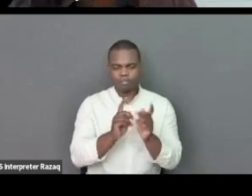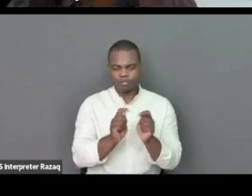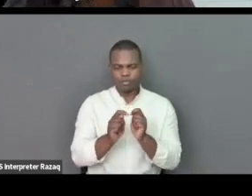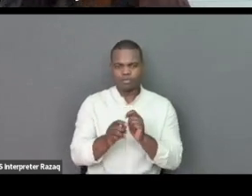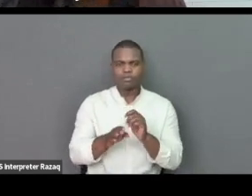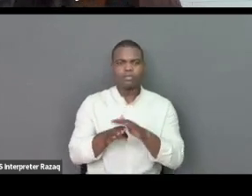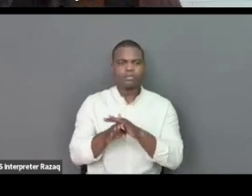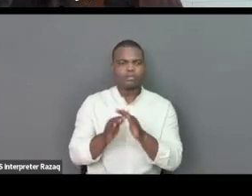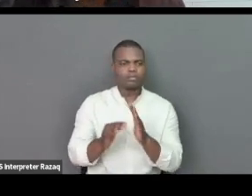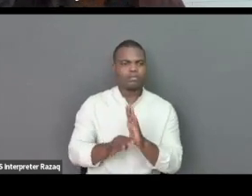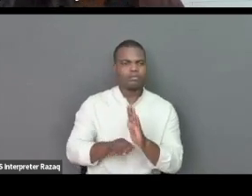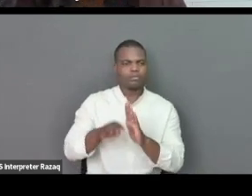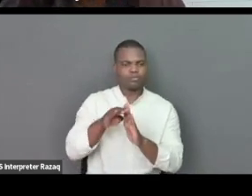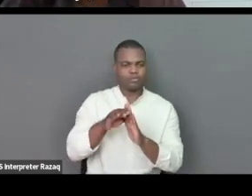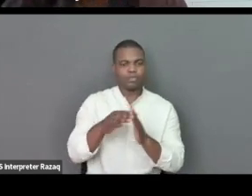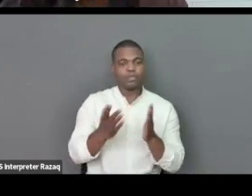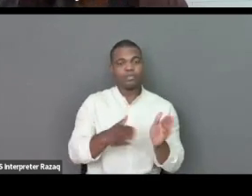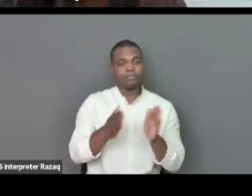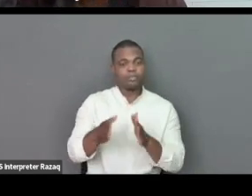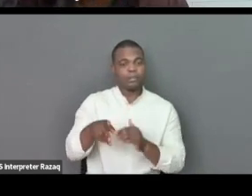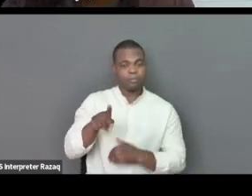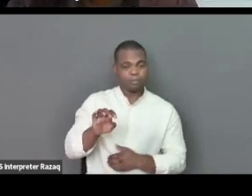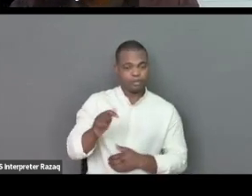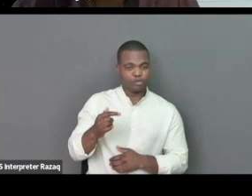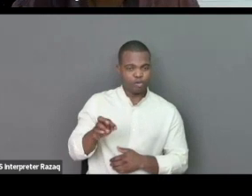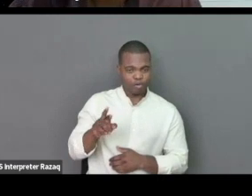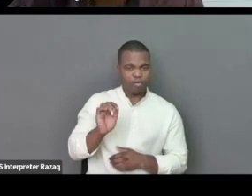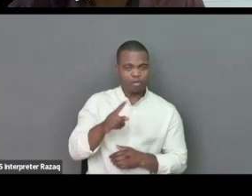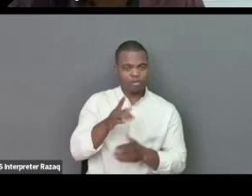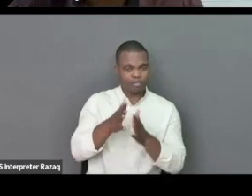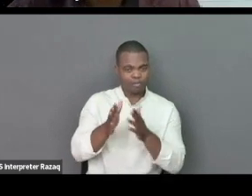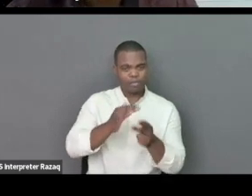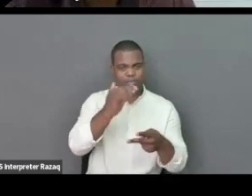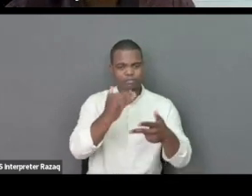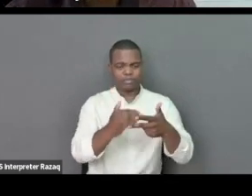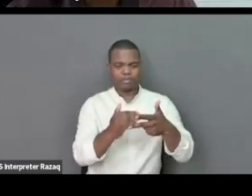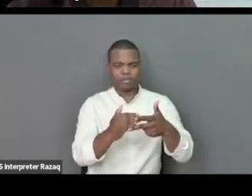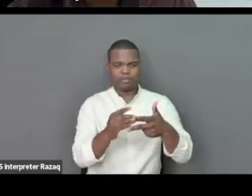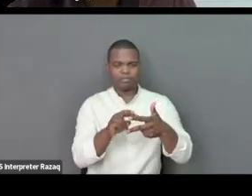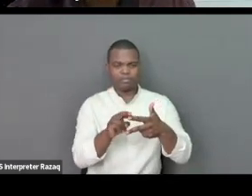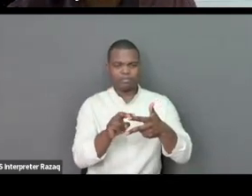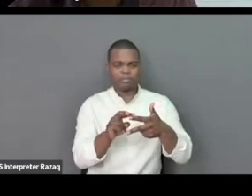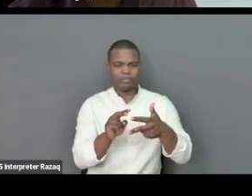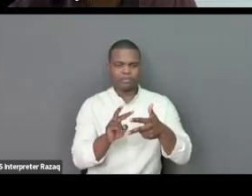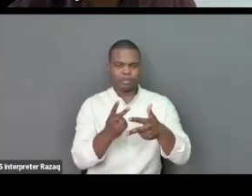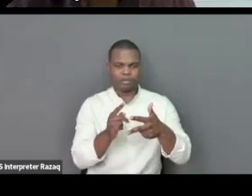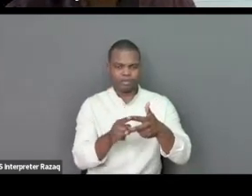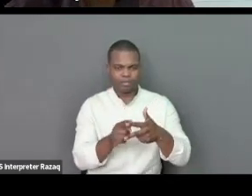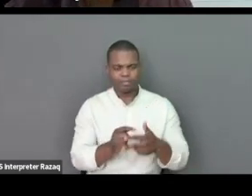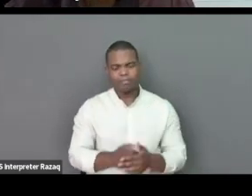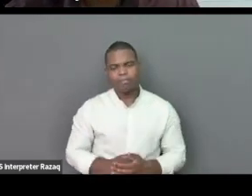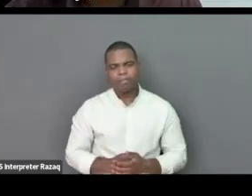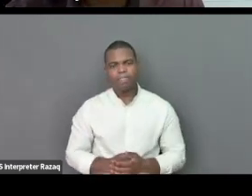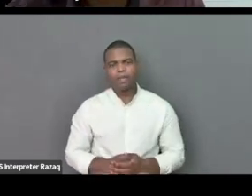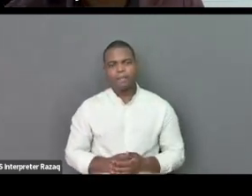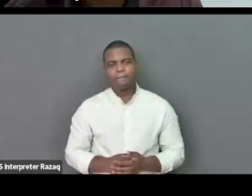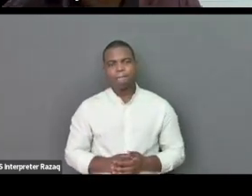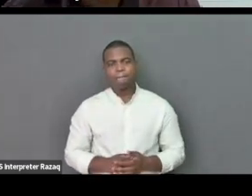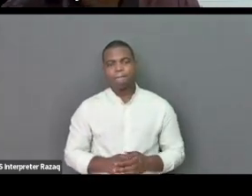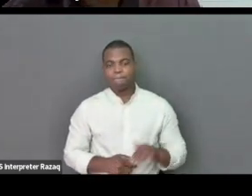Yes. So, that was the background, what is web accessibility.